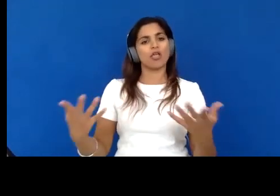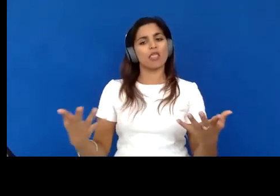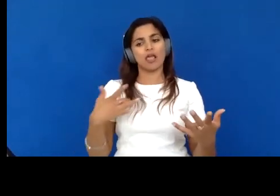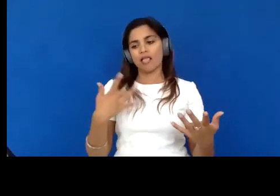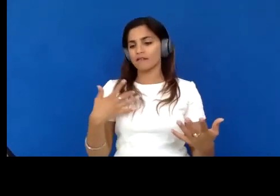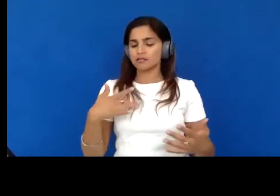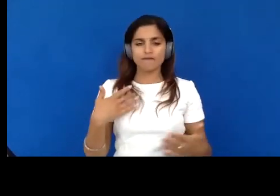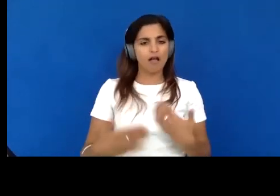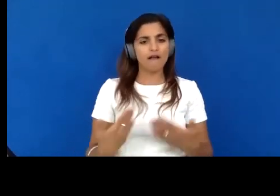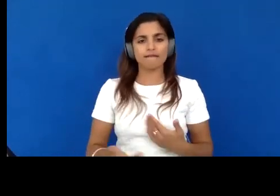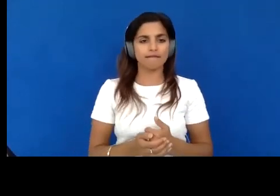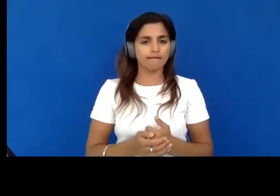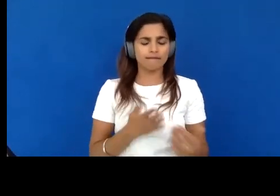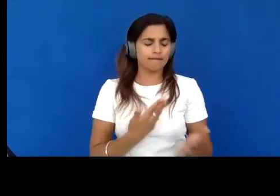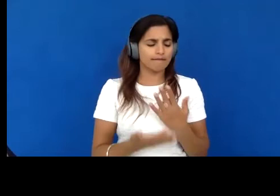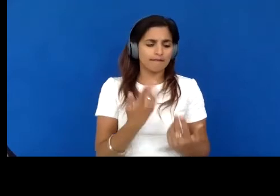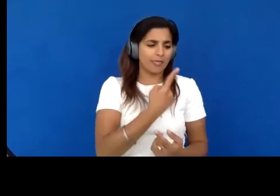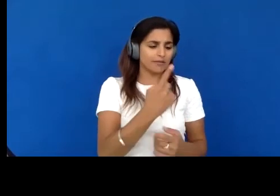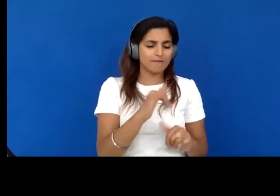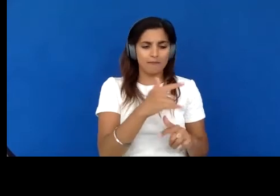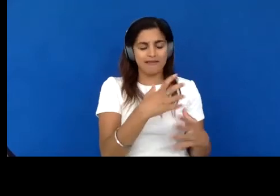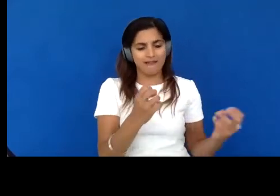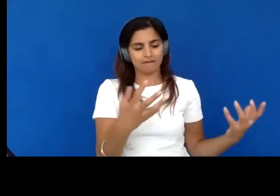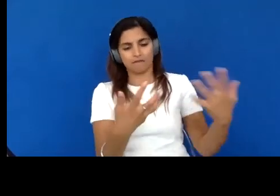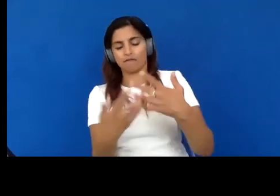entanglements with biomedicine and other forms of power what makes these